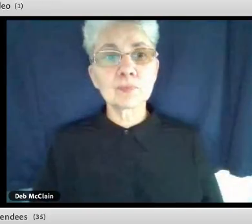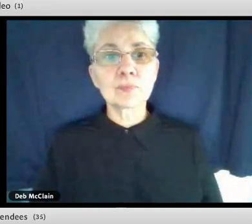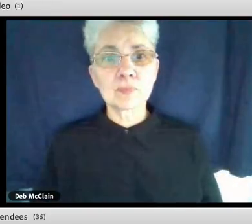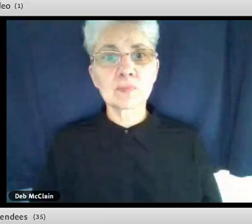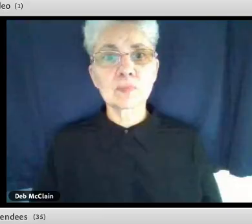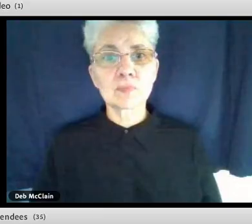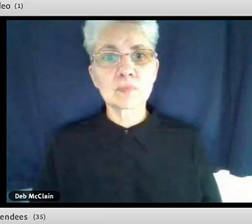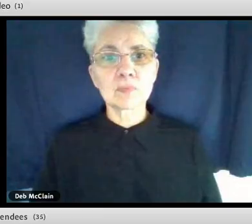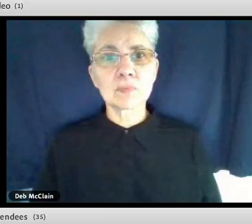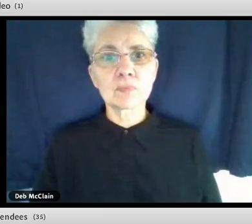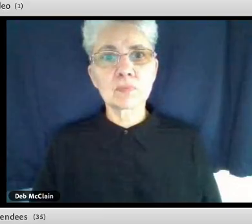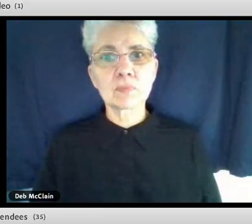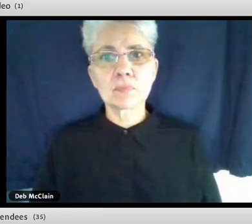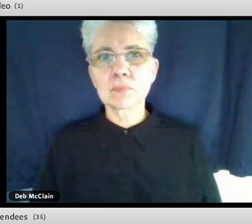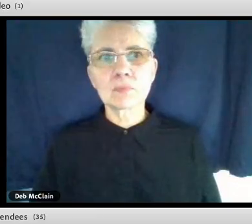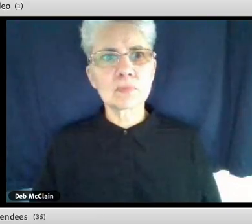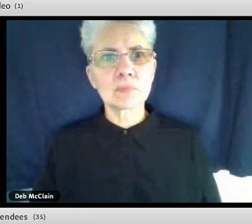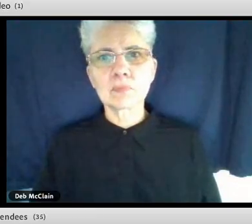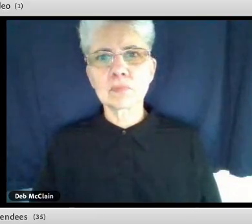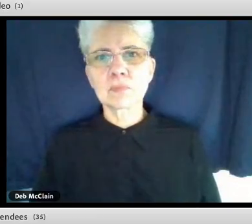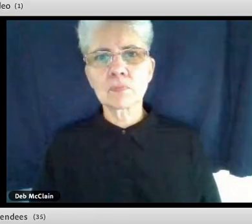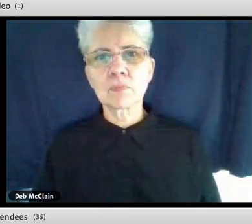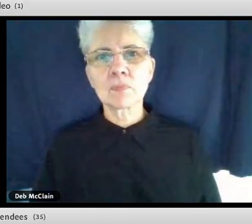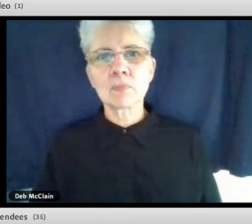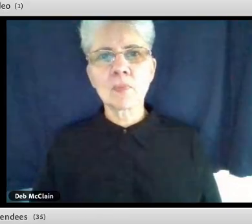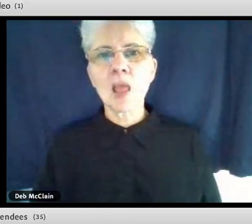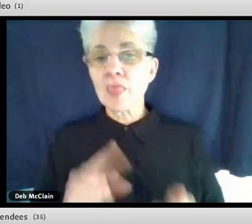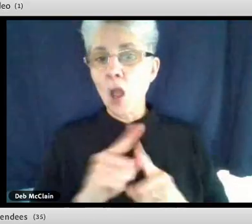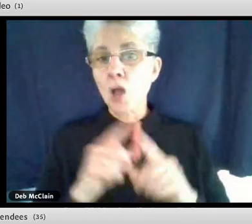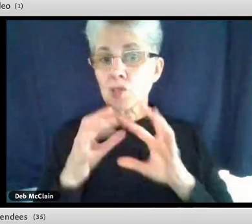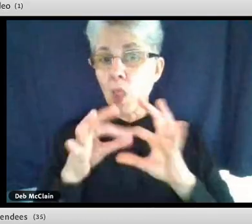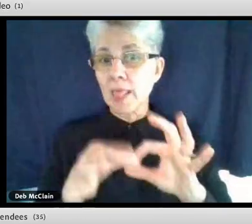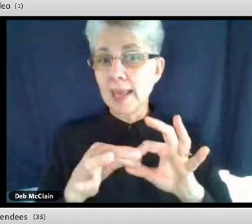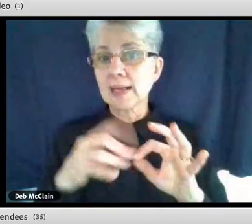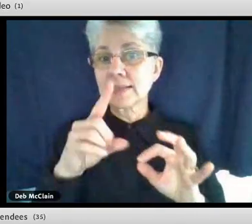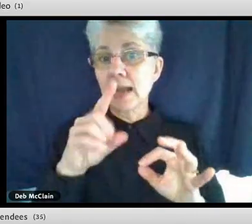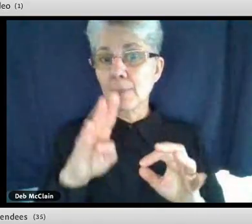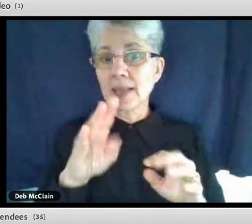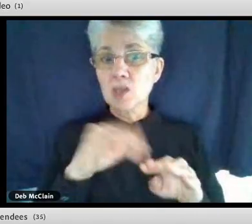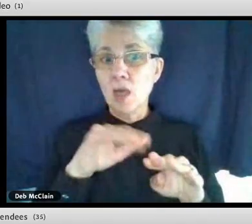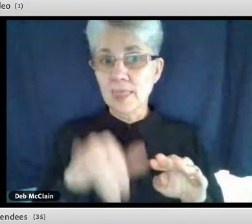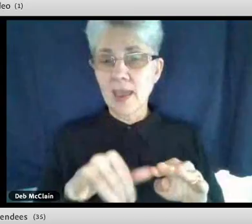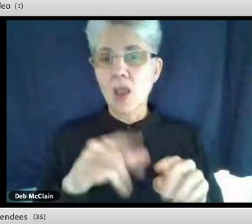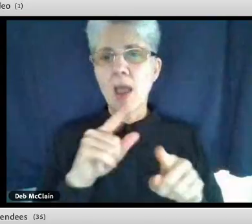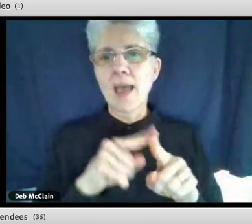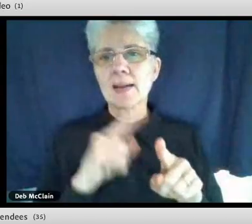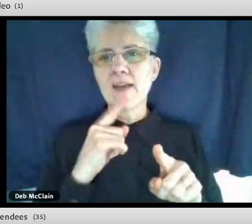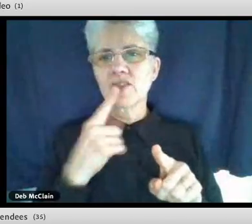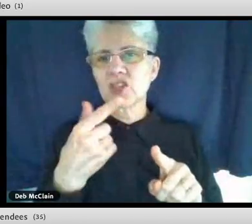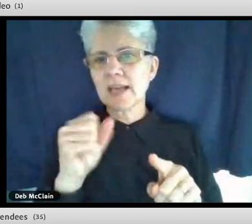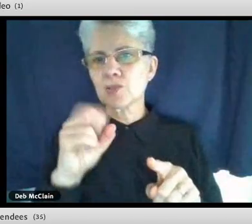and then they also link some databases, and they have Twitter feeds.